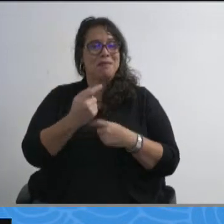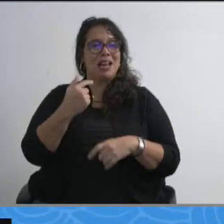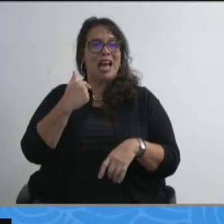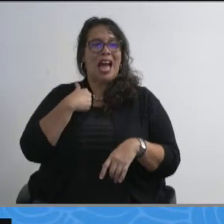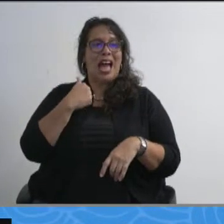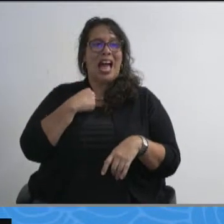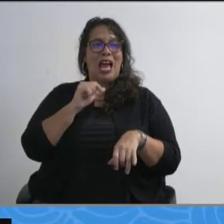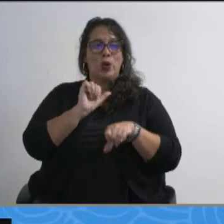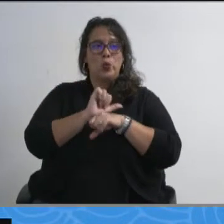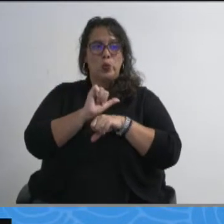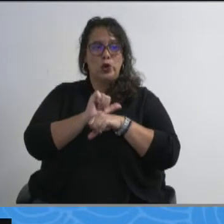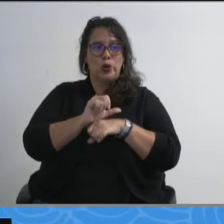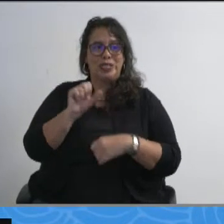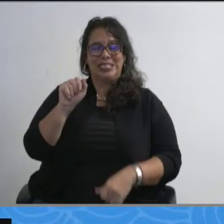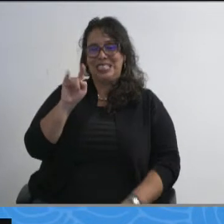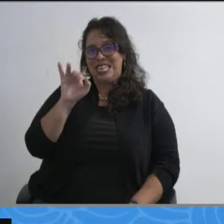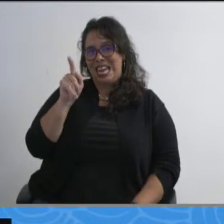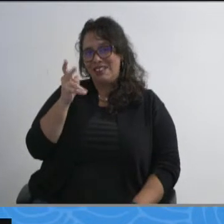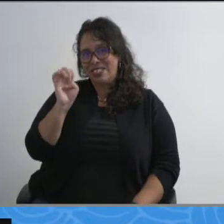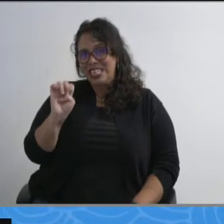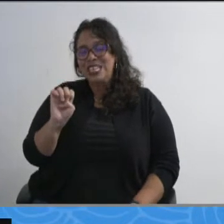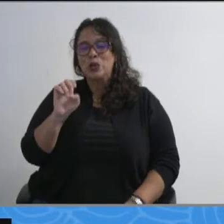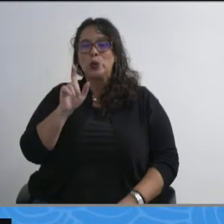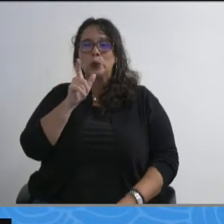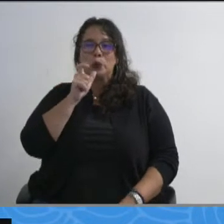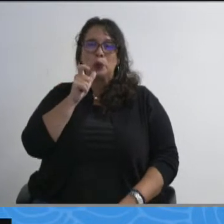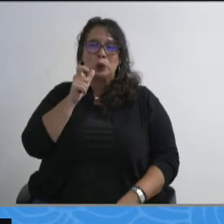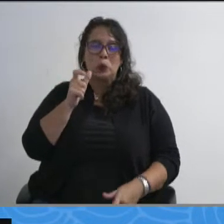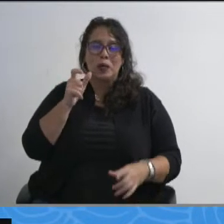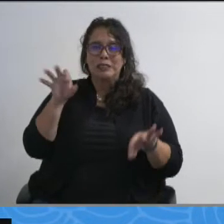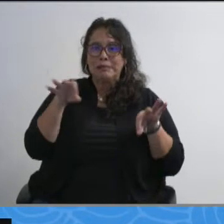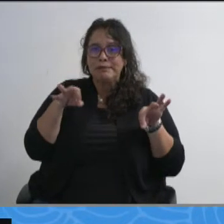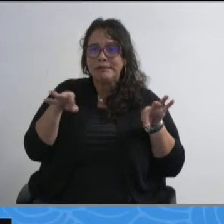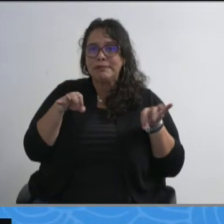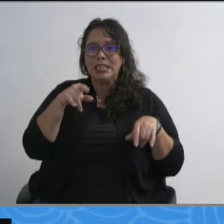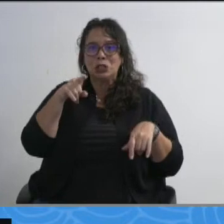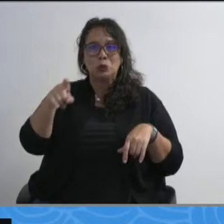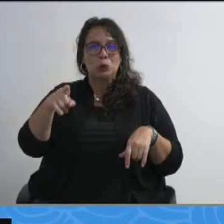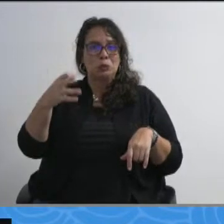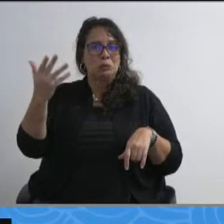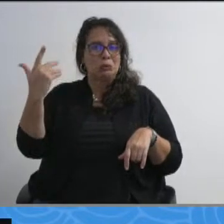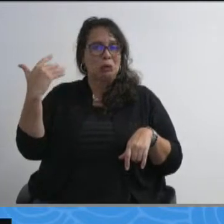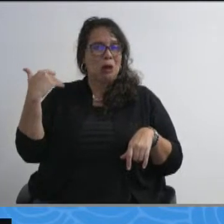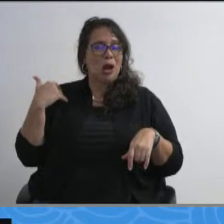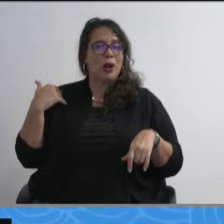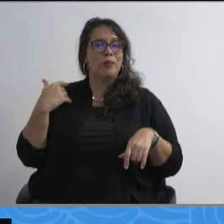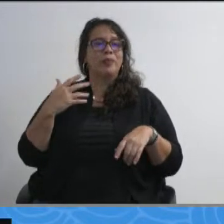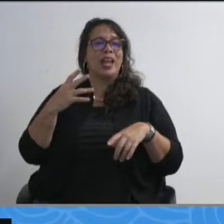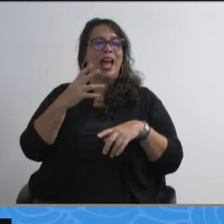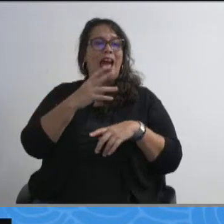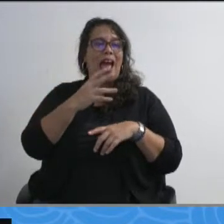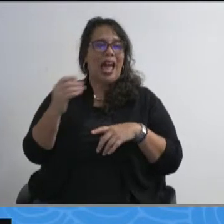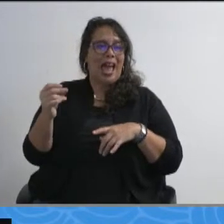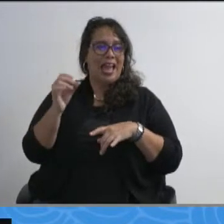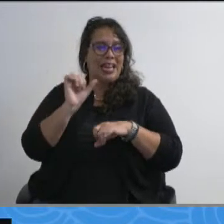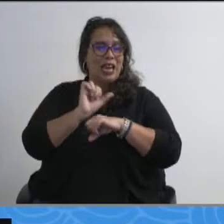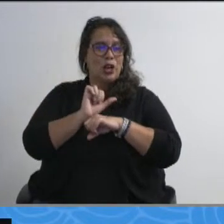who I believe joined you earlier this year, the administrator in Choice. I also work with Sam Keo and Yolanda Huerta,